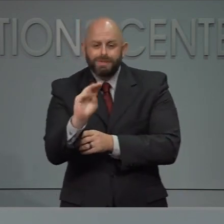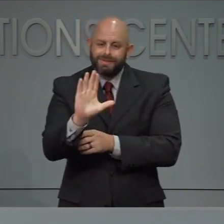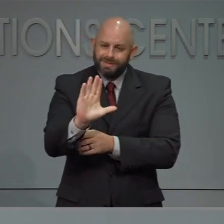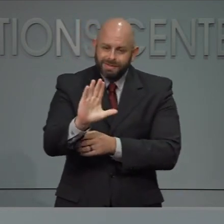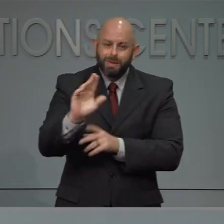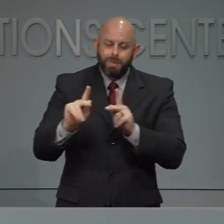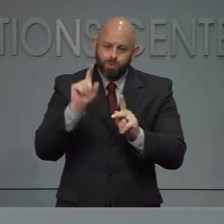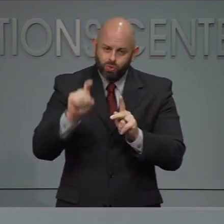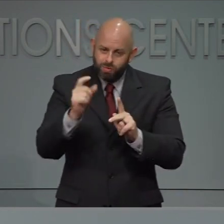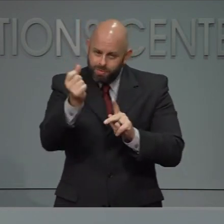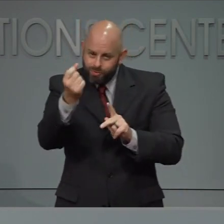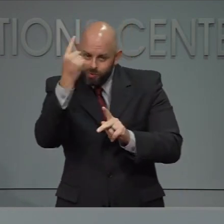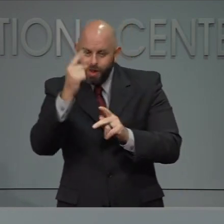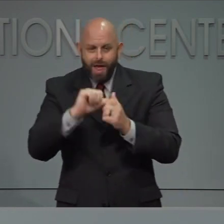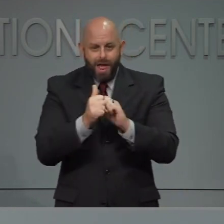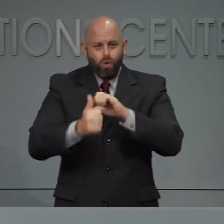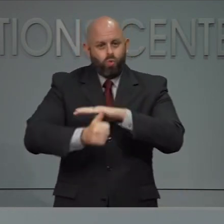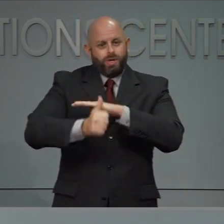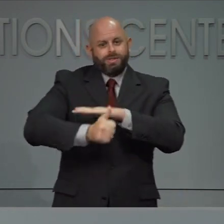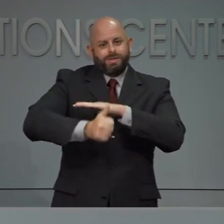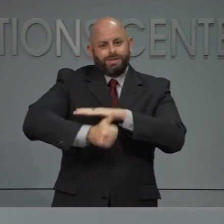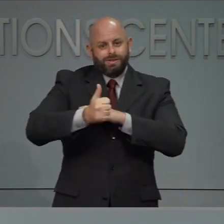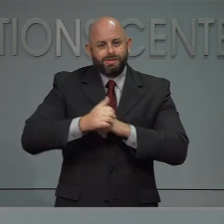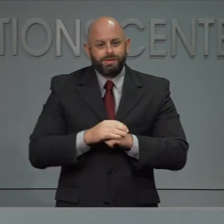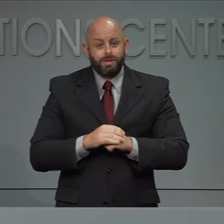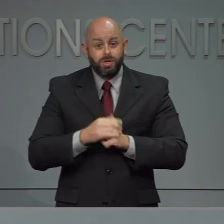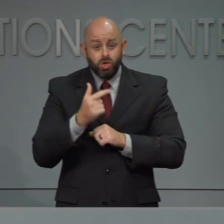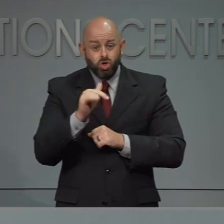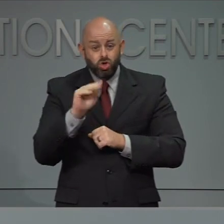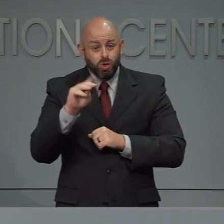SHOULD UNDERSTAND THE RISKS AT GYMS GYMS ARE NOT SUPPOSED TO